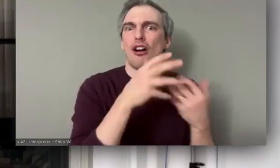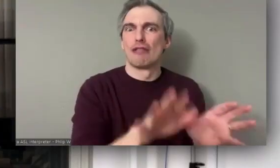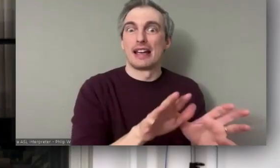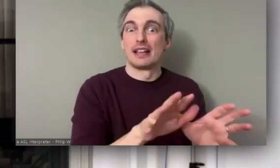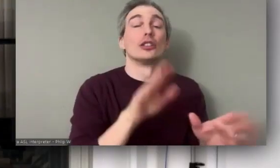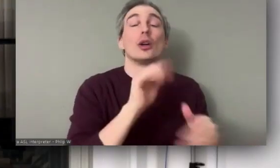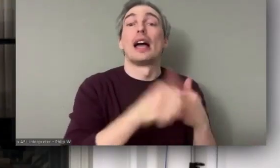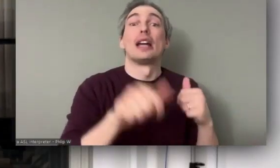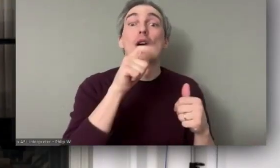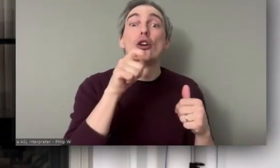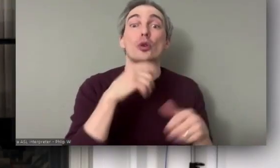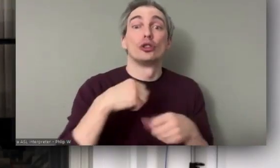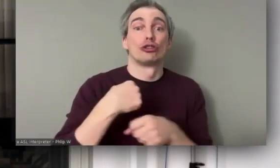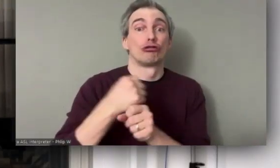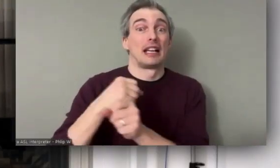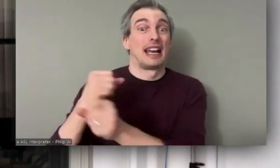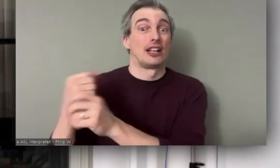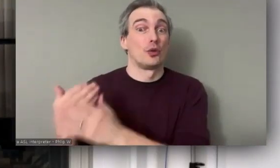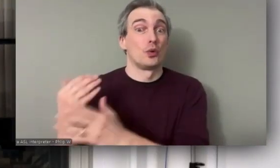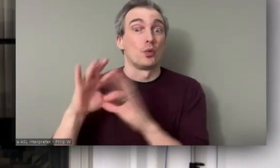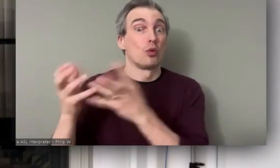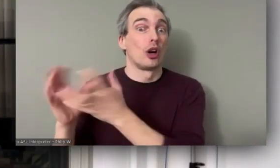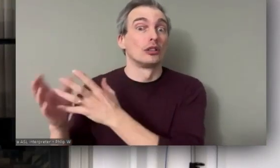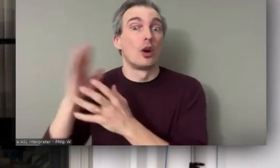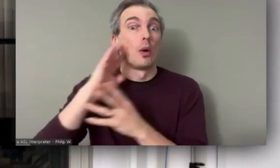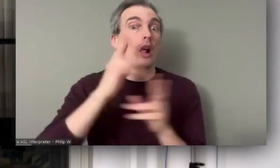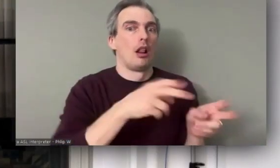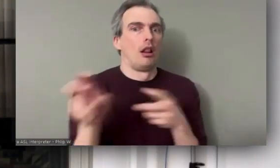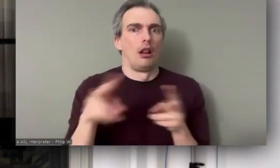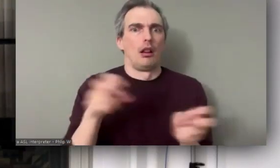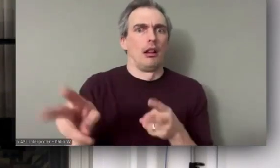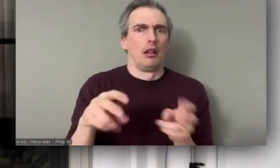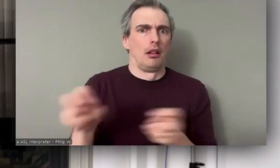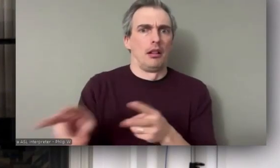I implement this piece this way. This piece this way. So... I would probably say that's my biggest one.